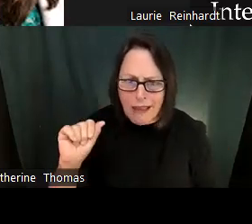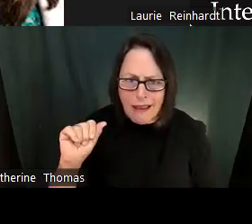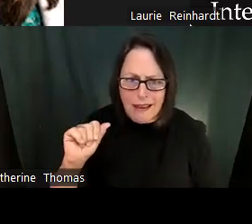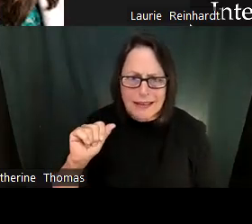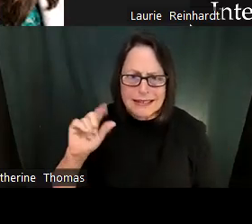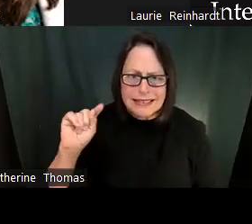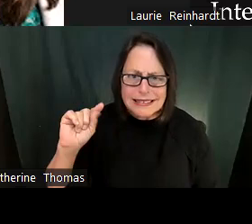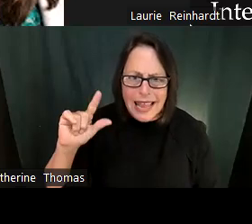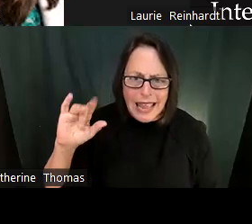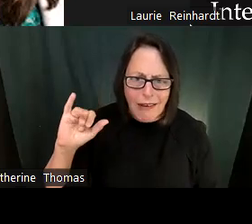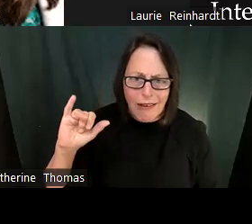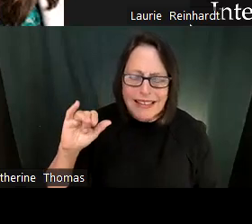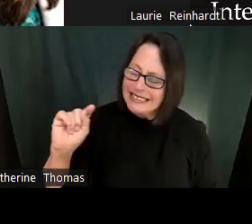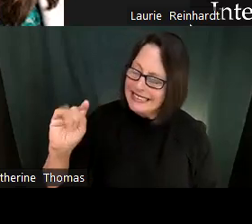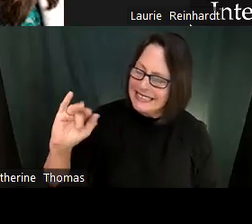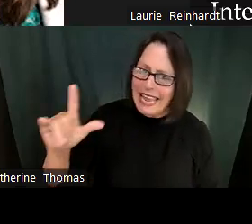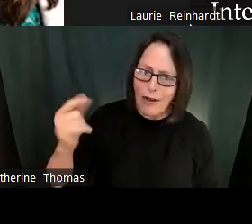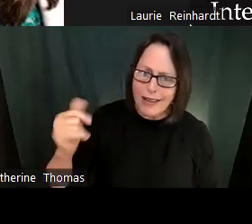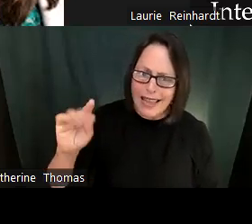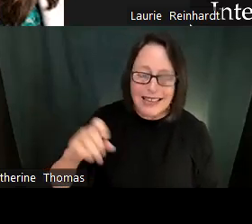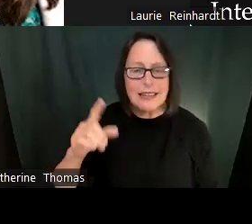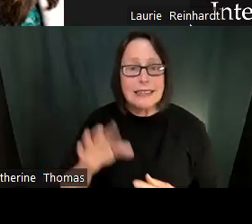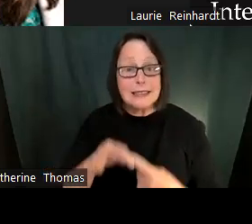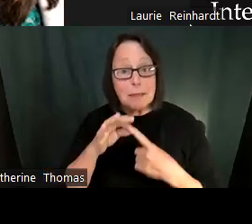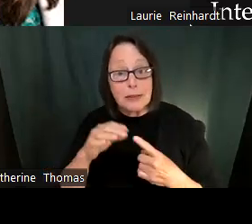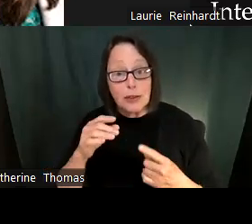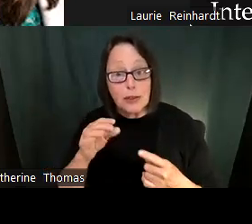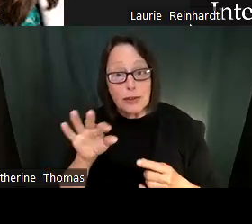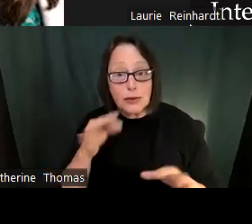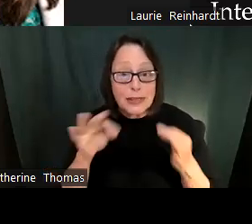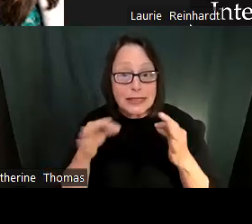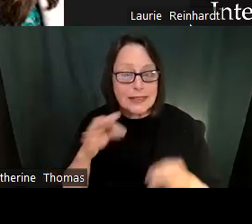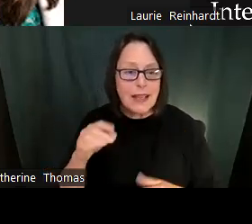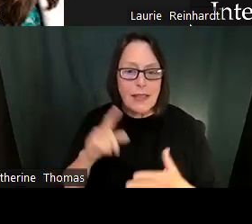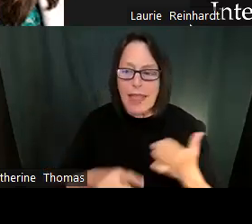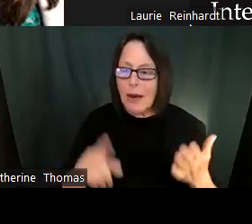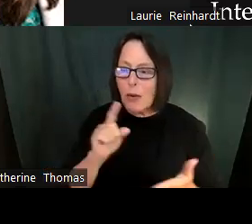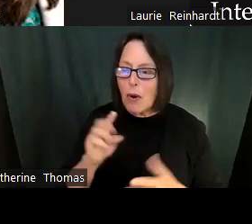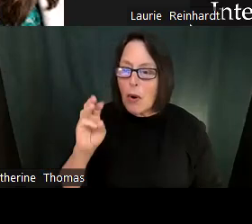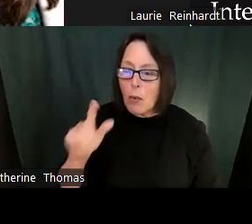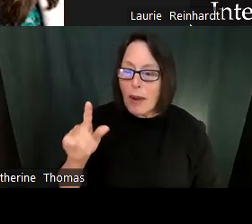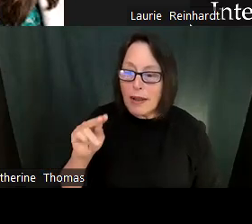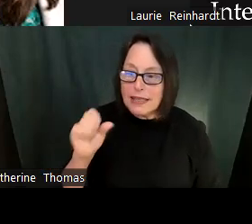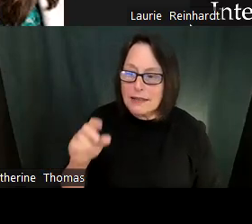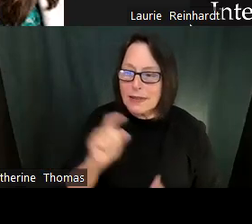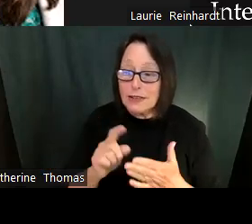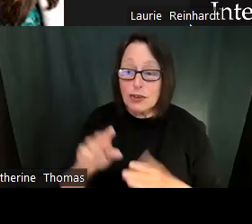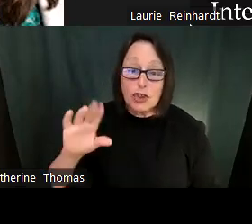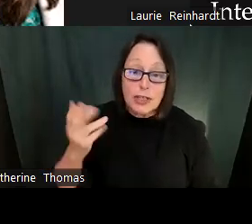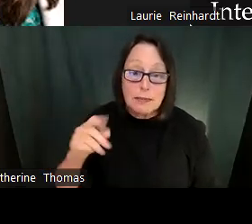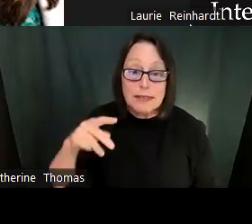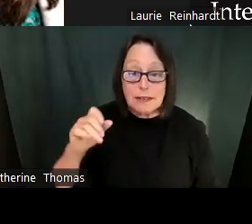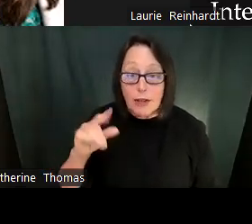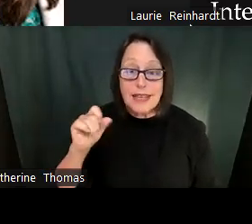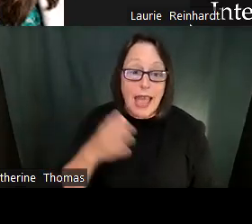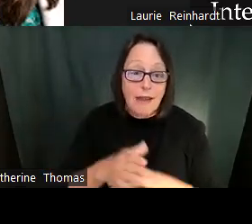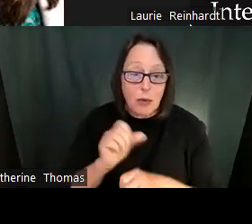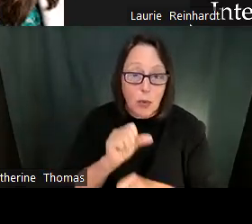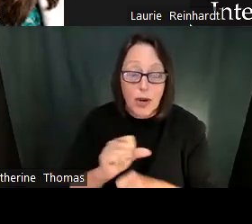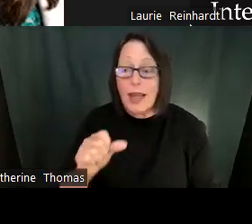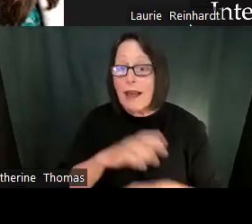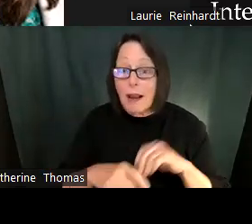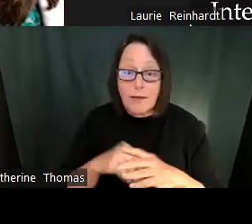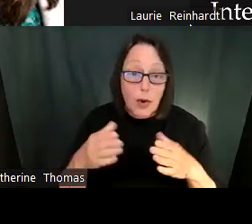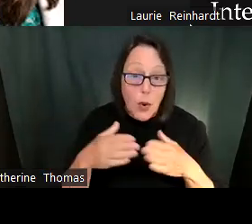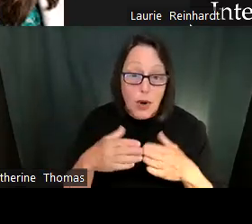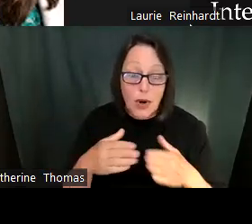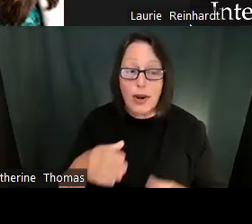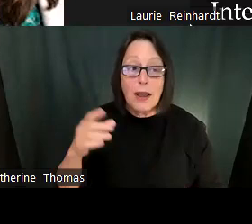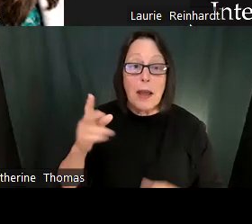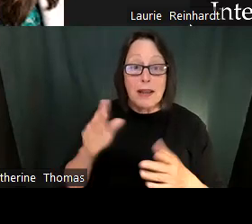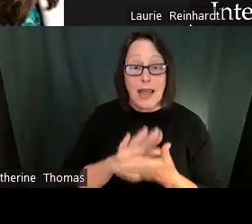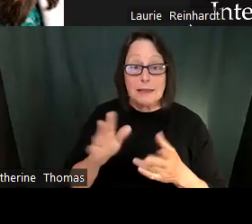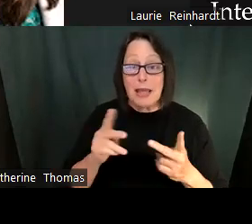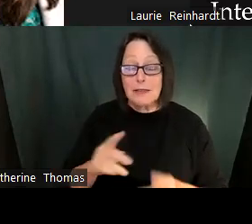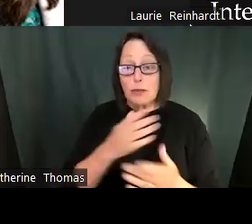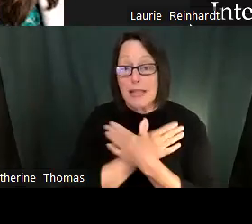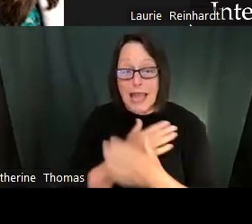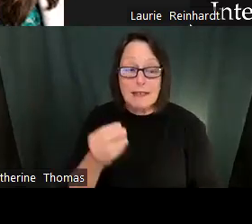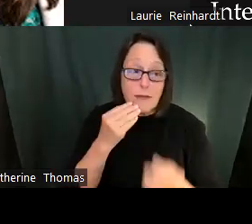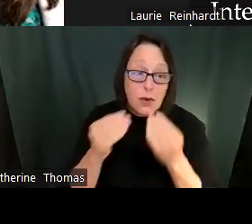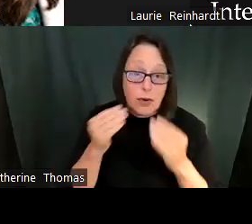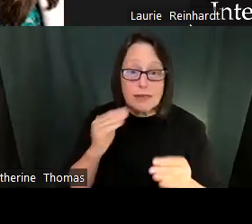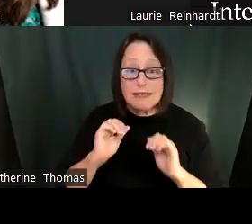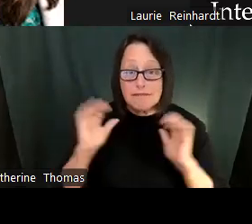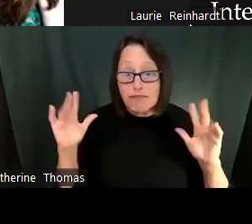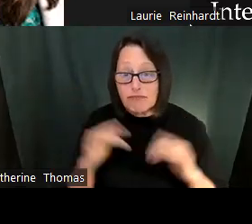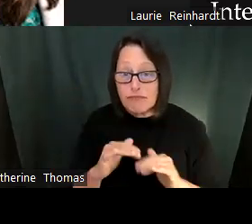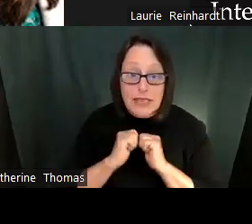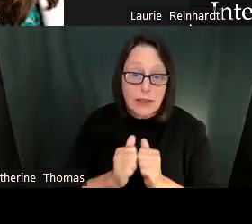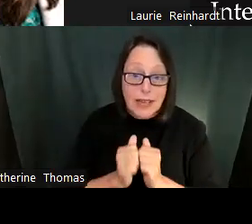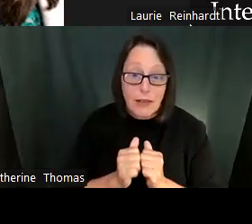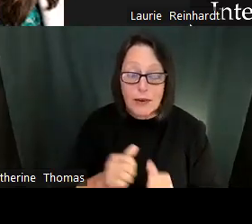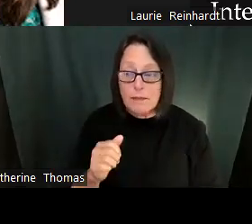Staff field trips, weight loss competitions, staff get togethers. Gorilla tailgates.